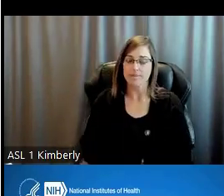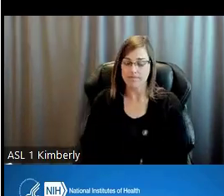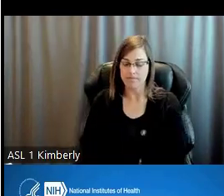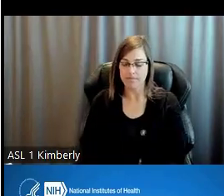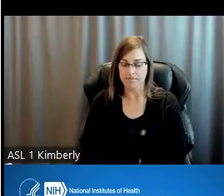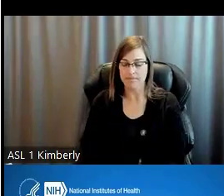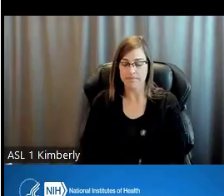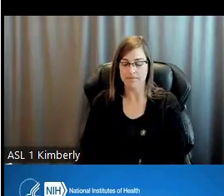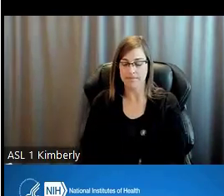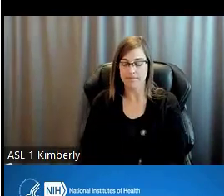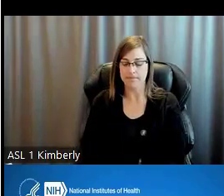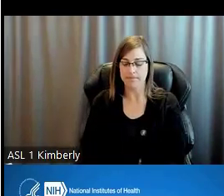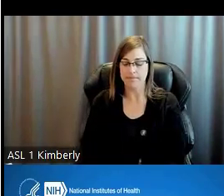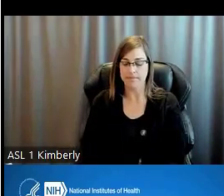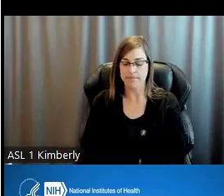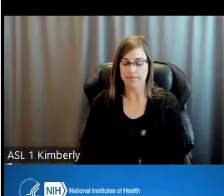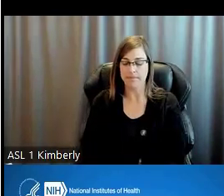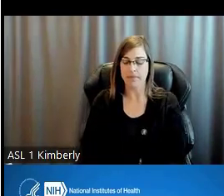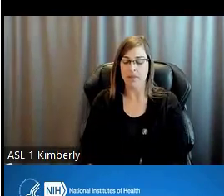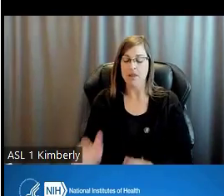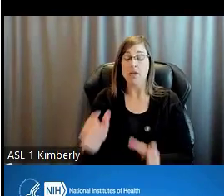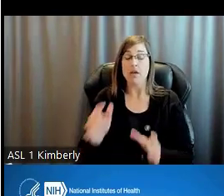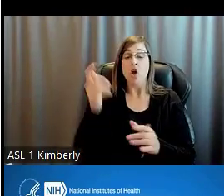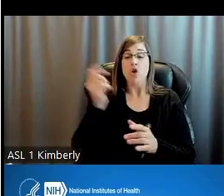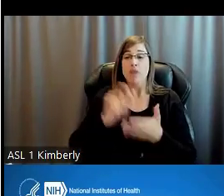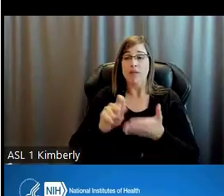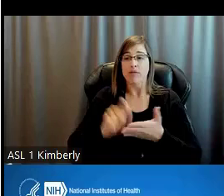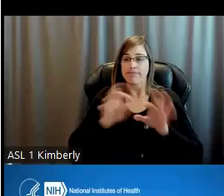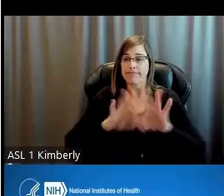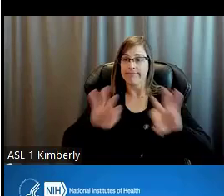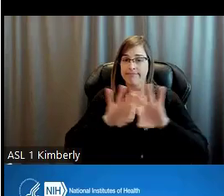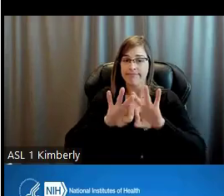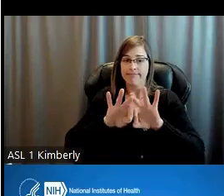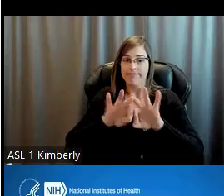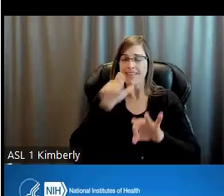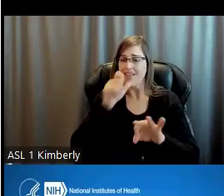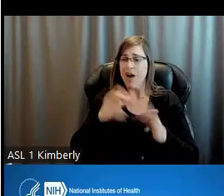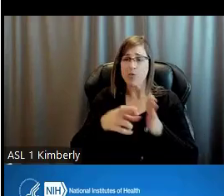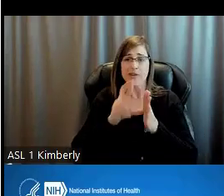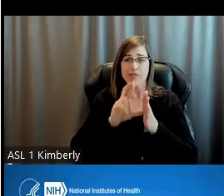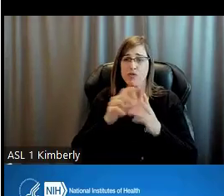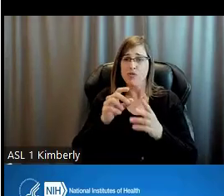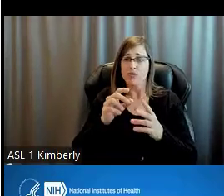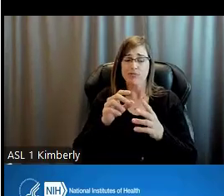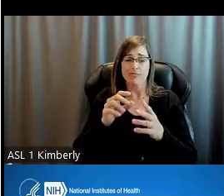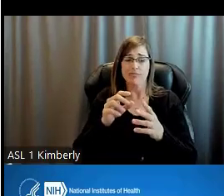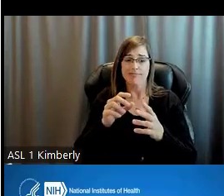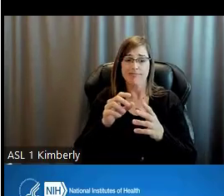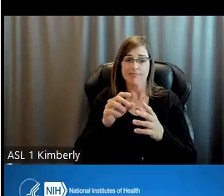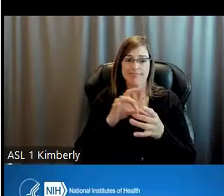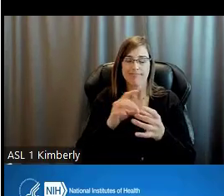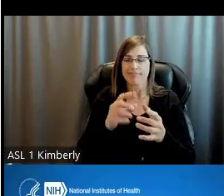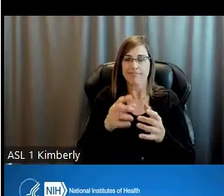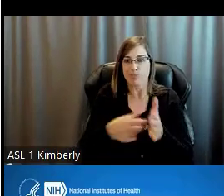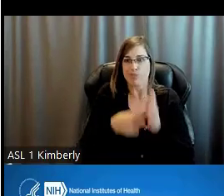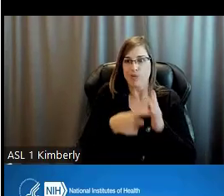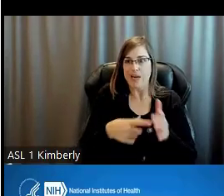Finally, grant writing is important. Grantsmanship is not a review criteria, but it's important that you are able to write your ideas clearly